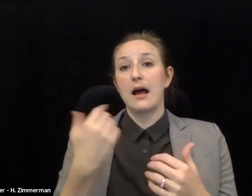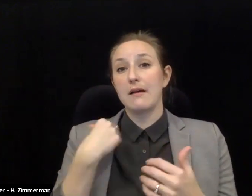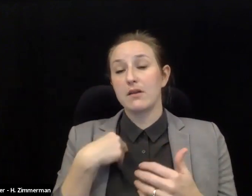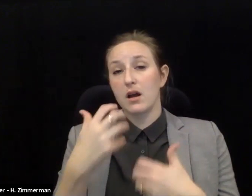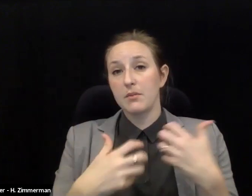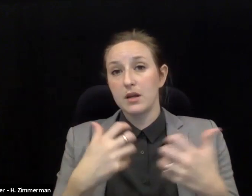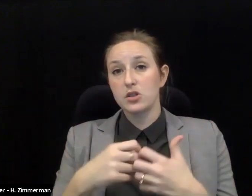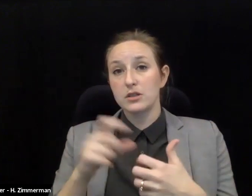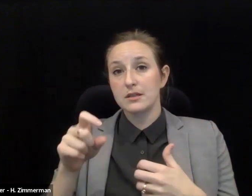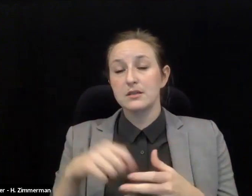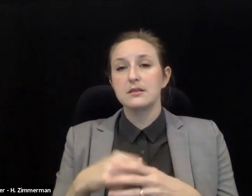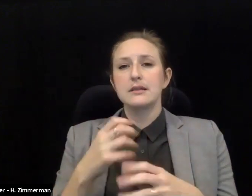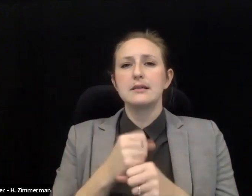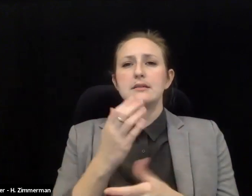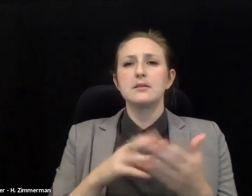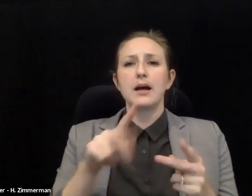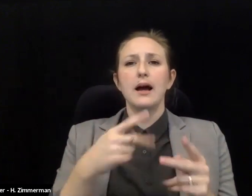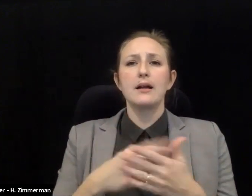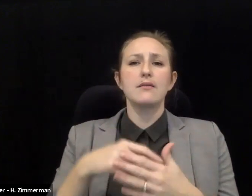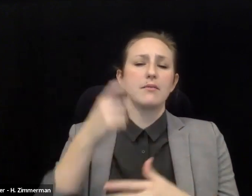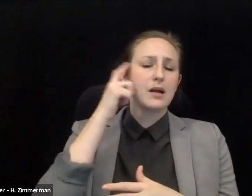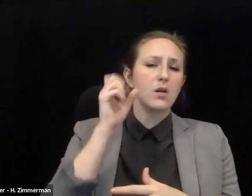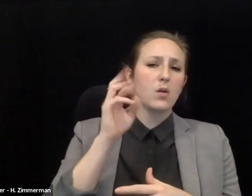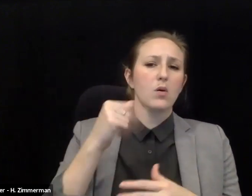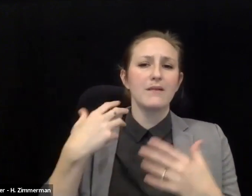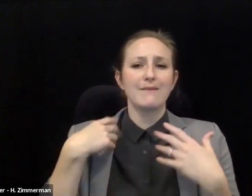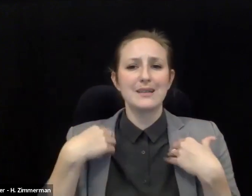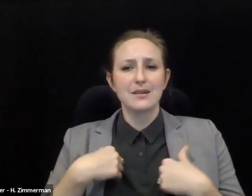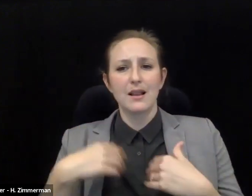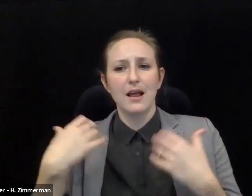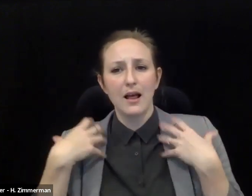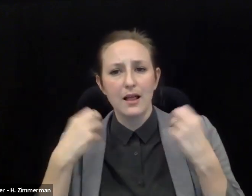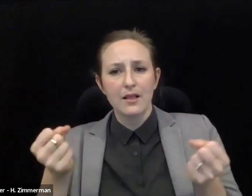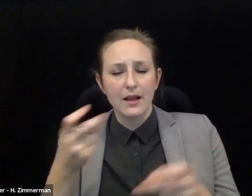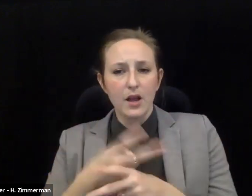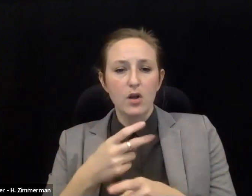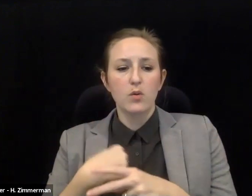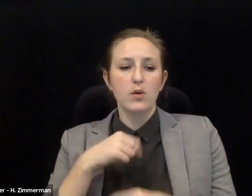some kind of mental or physical health care I we work with them to arrange